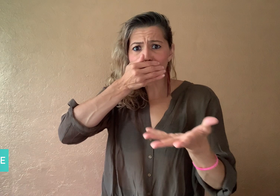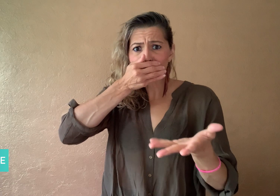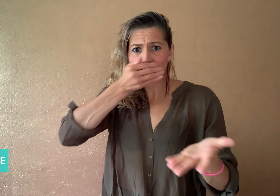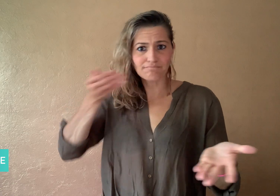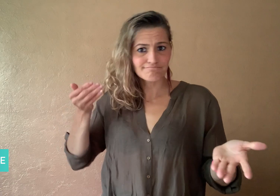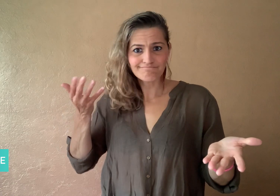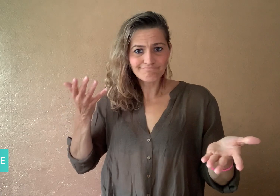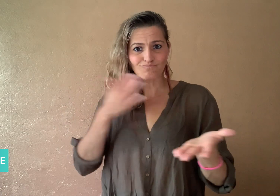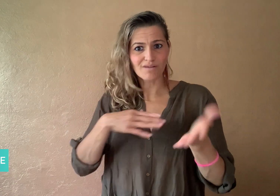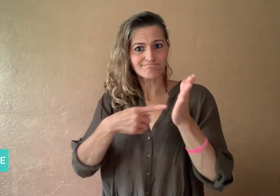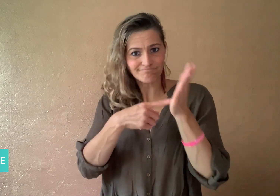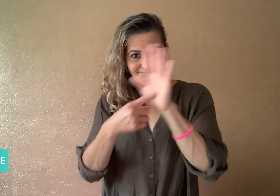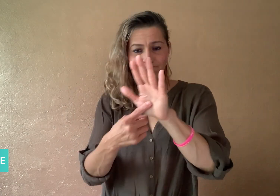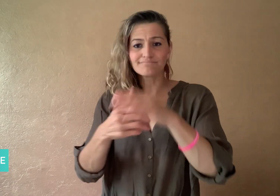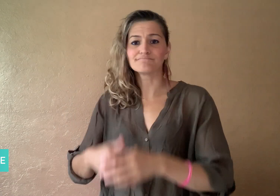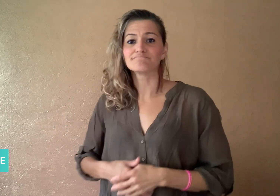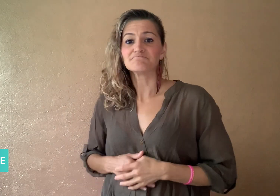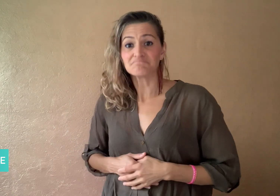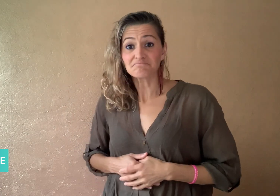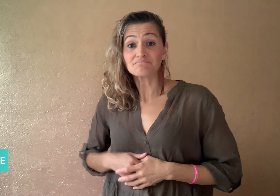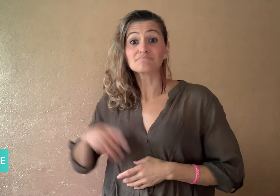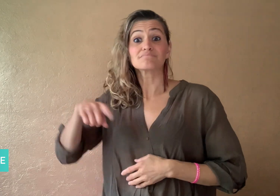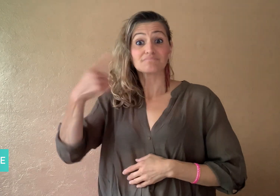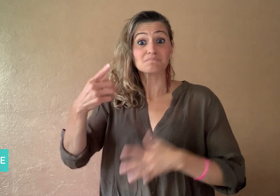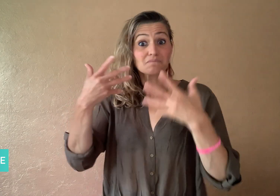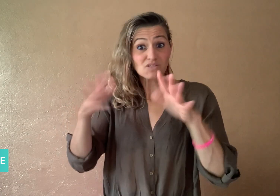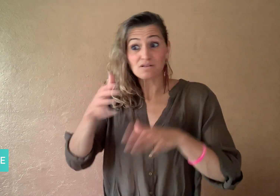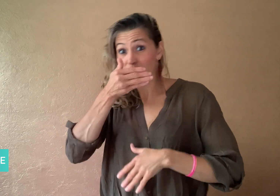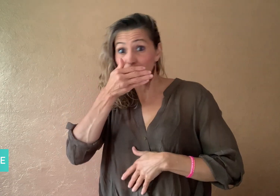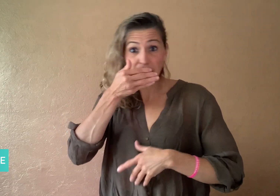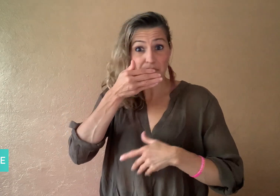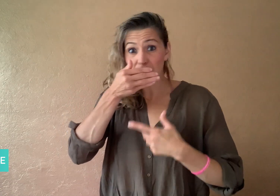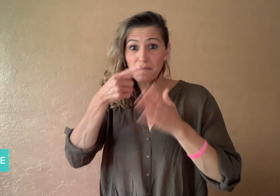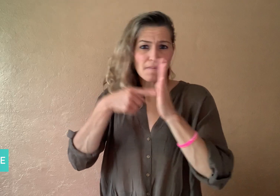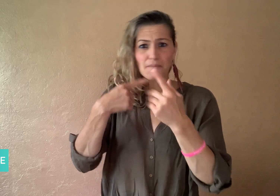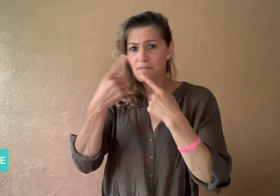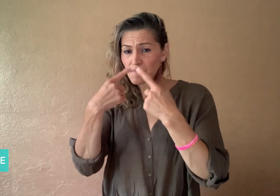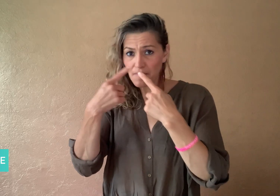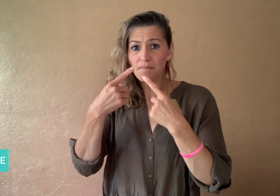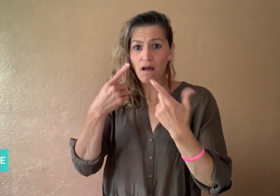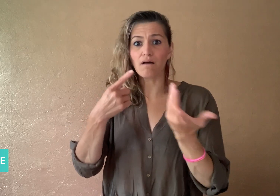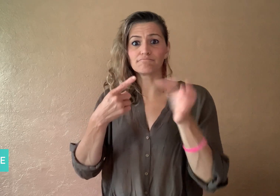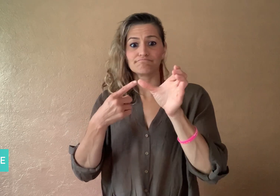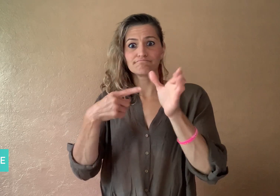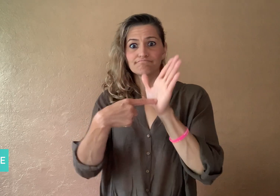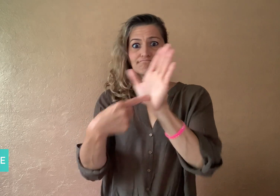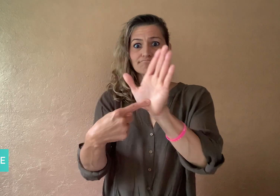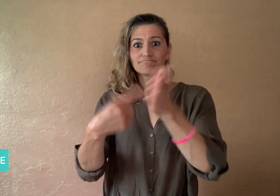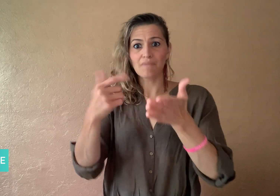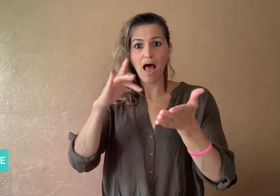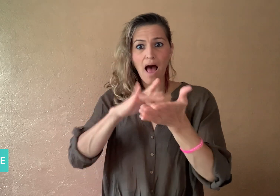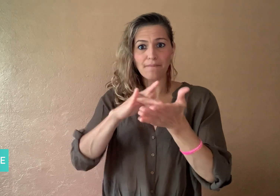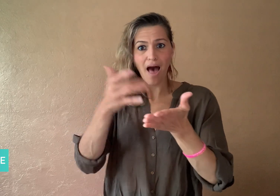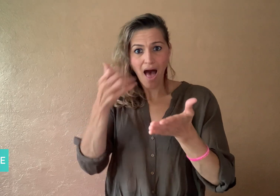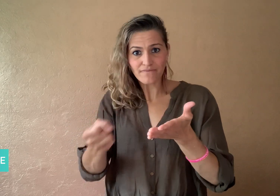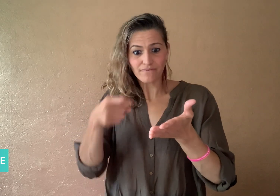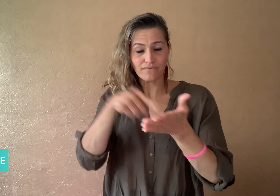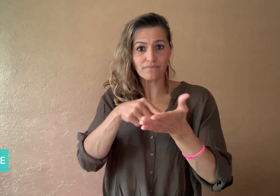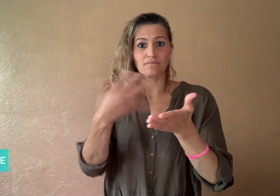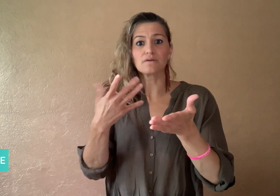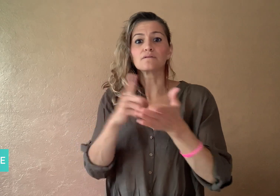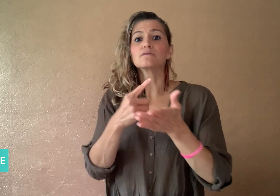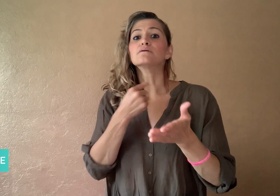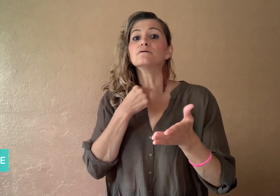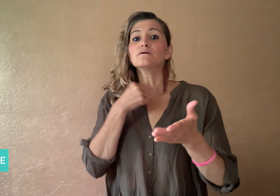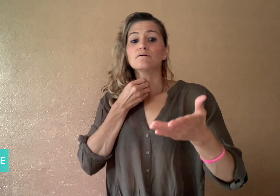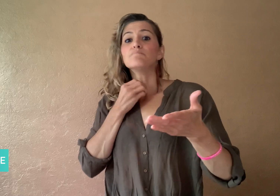He then used a voice-to-text app called Google Live Transcribe